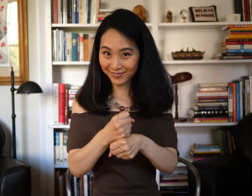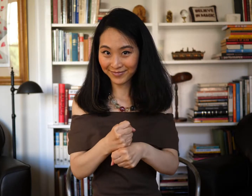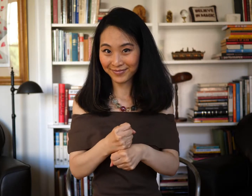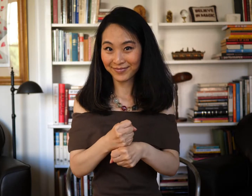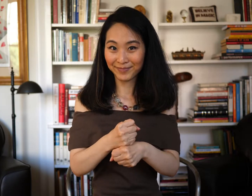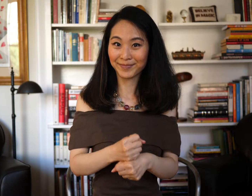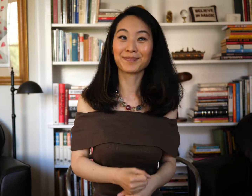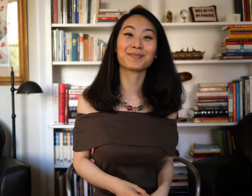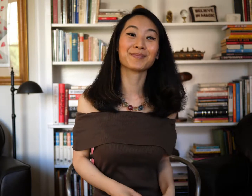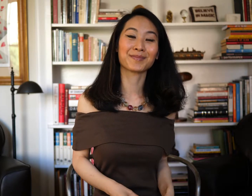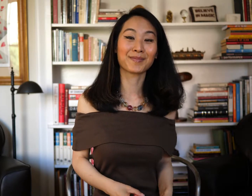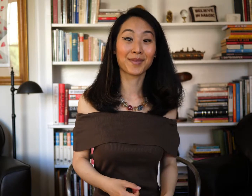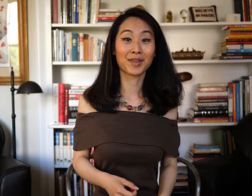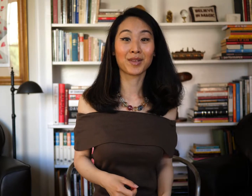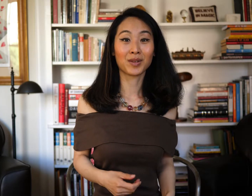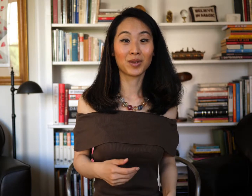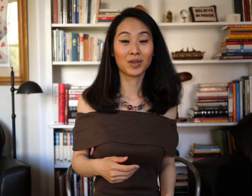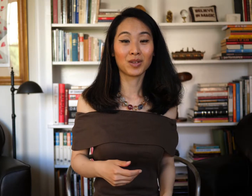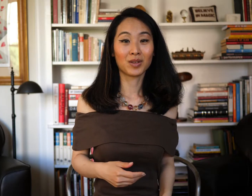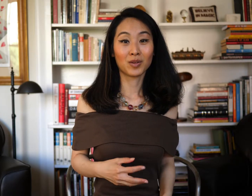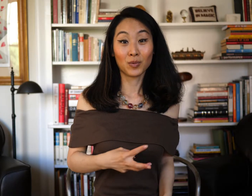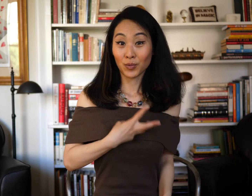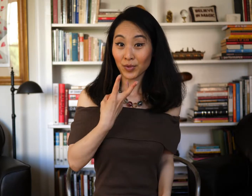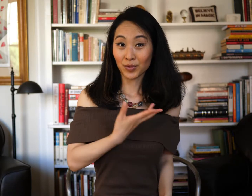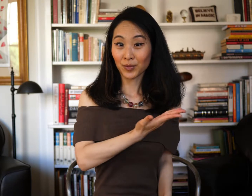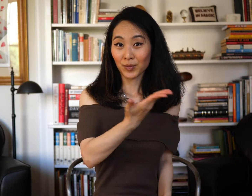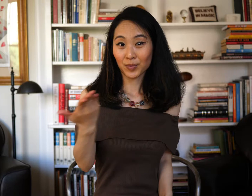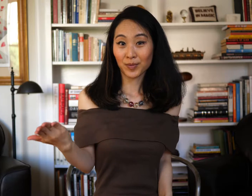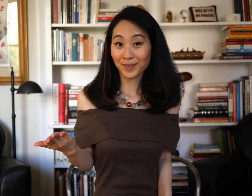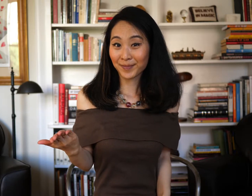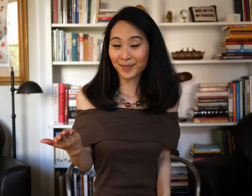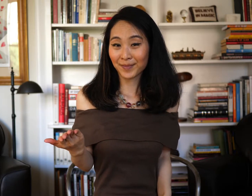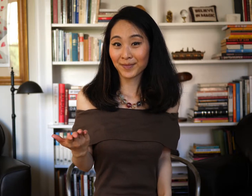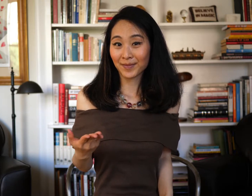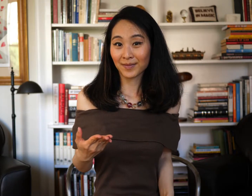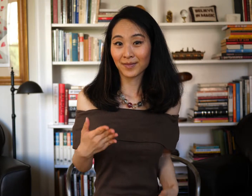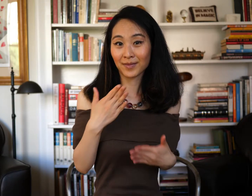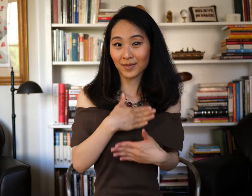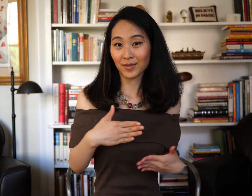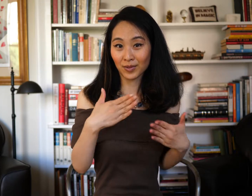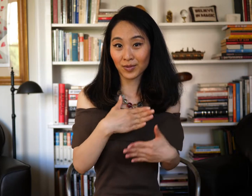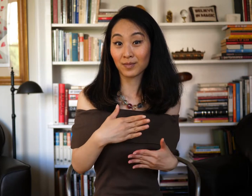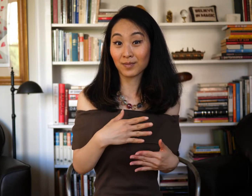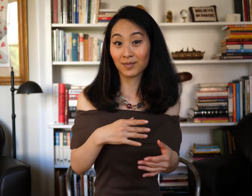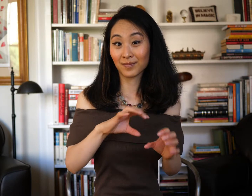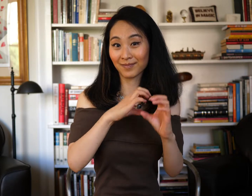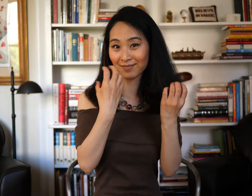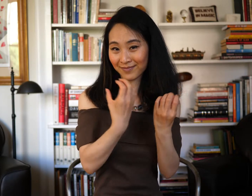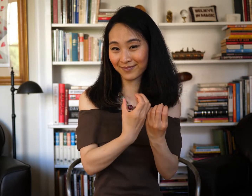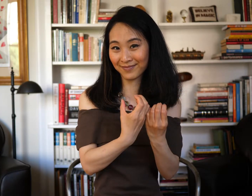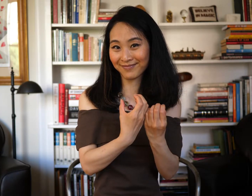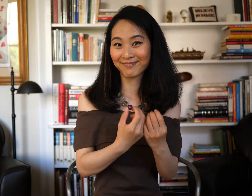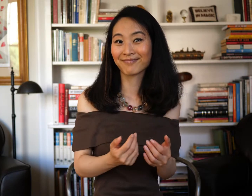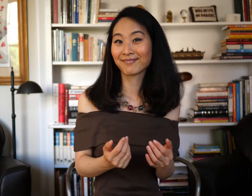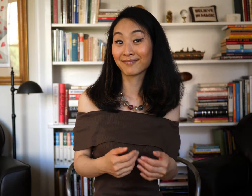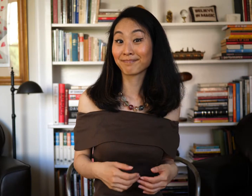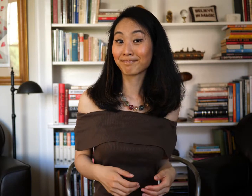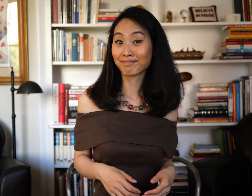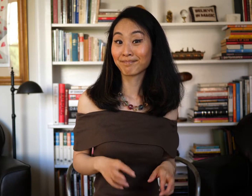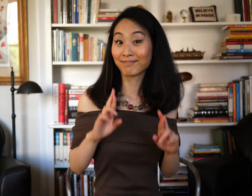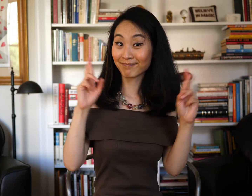Wish you all enjoy the class.